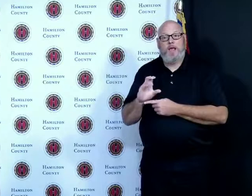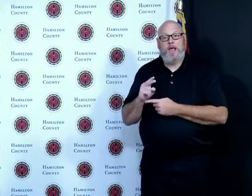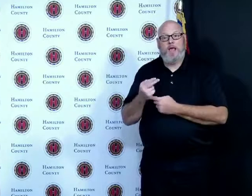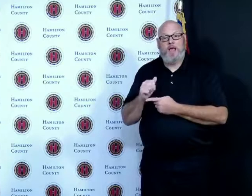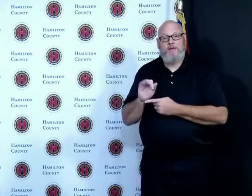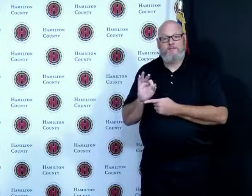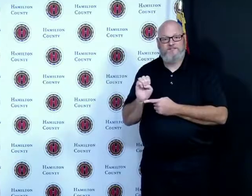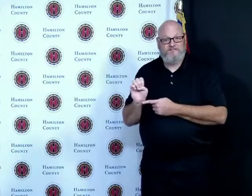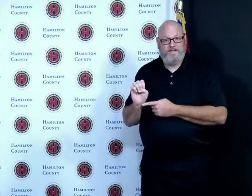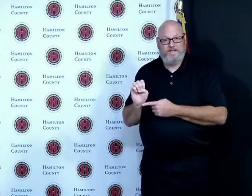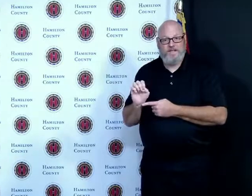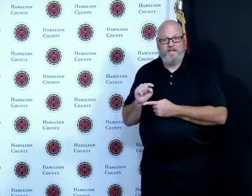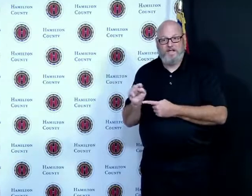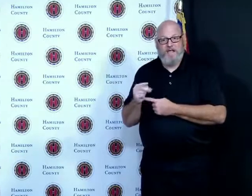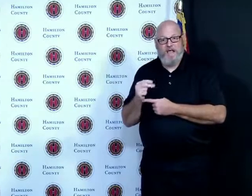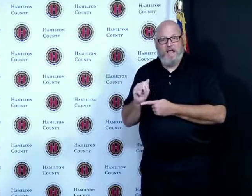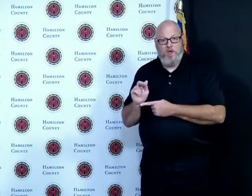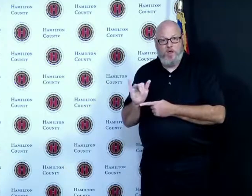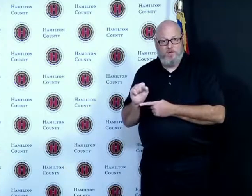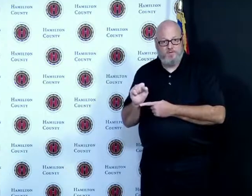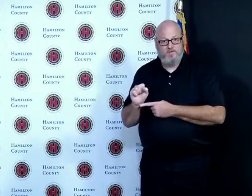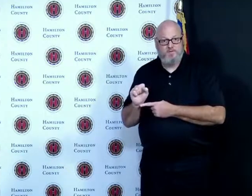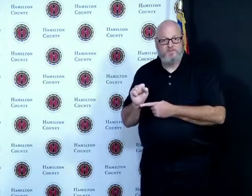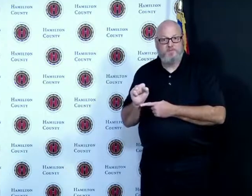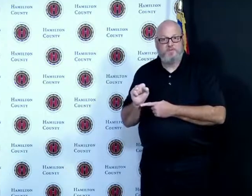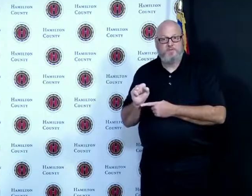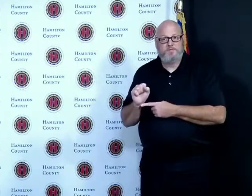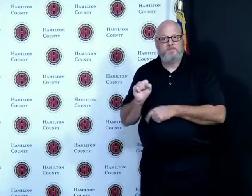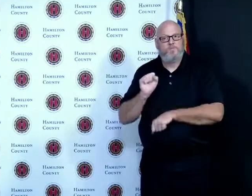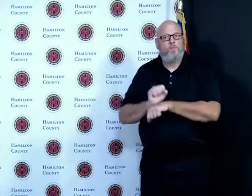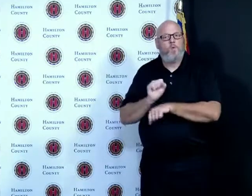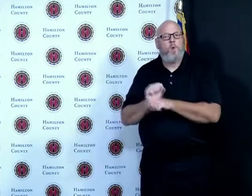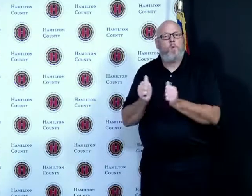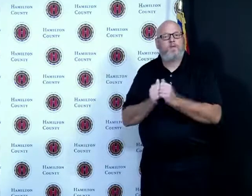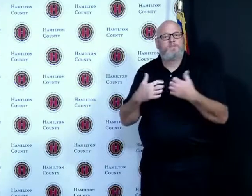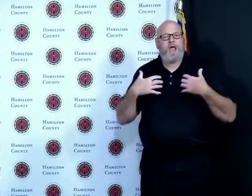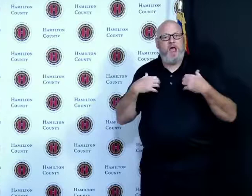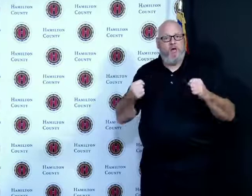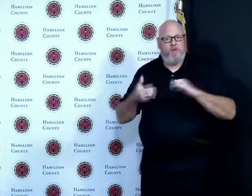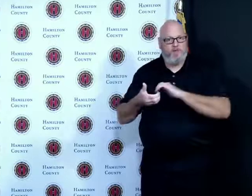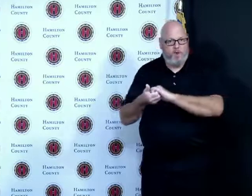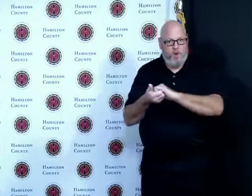been working and she has been working diligently to try to make sure that everybody in Hamilton